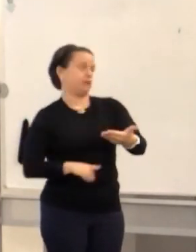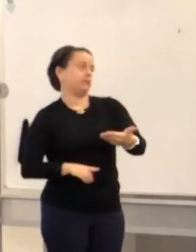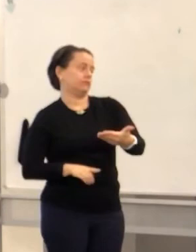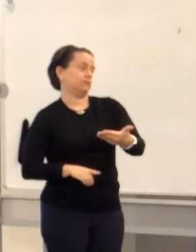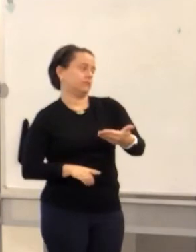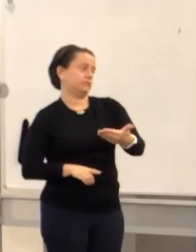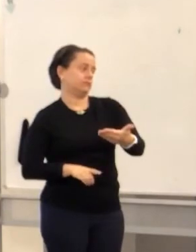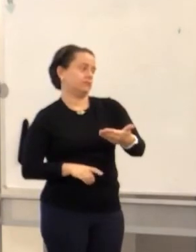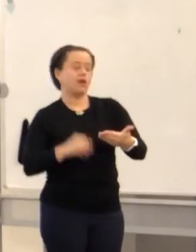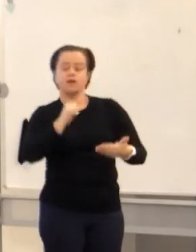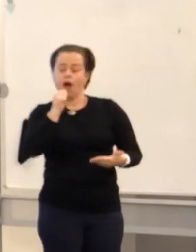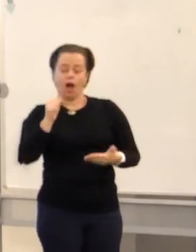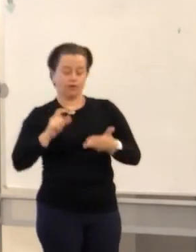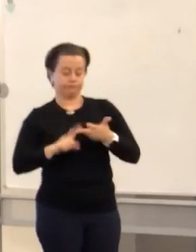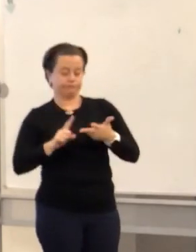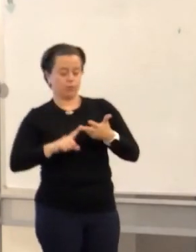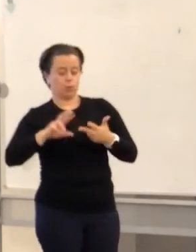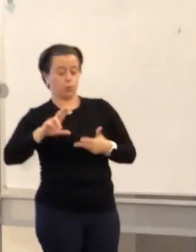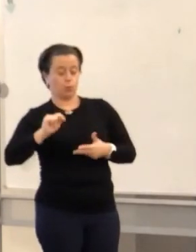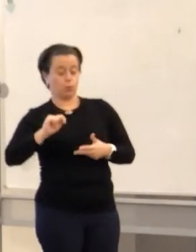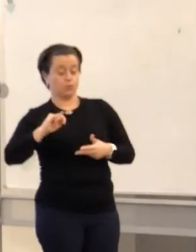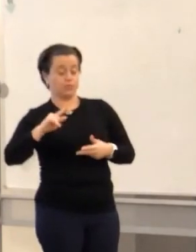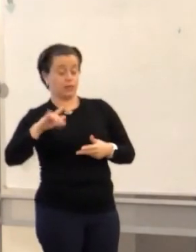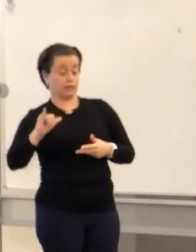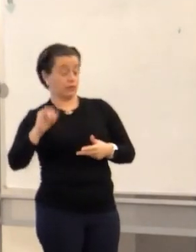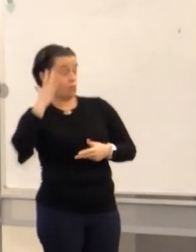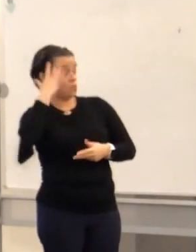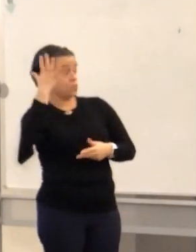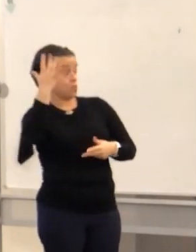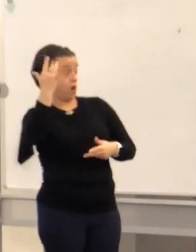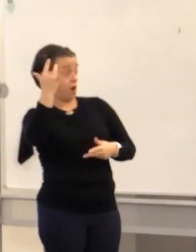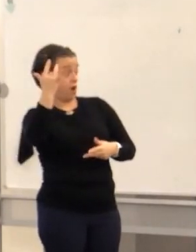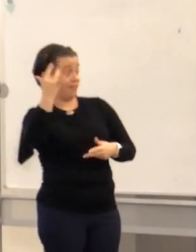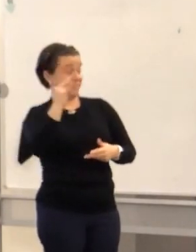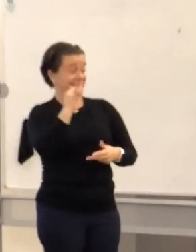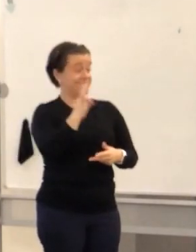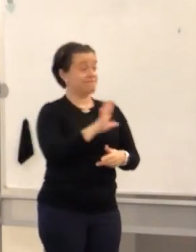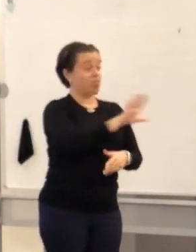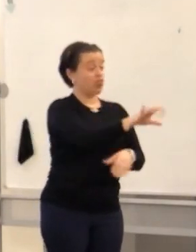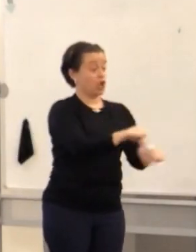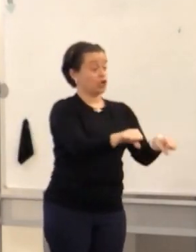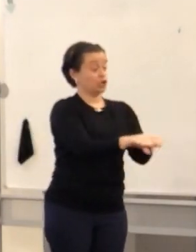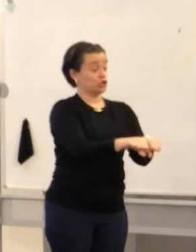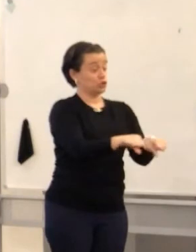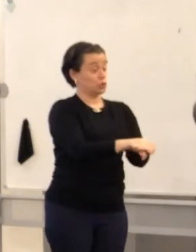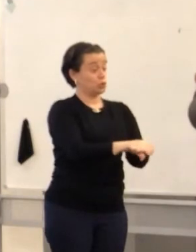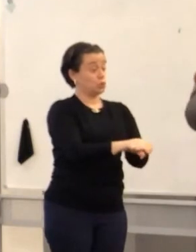utility patent protection for it is that if the shape doesn't do anything useful